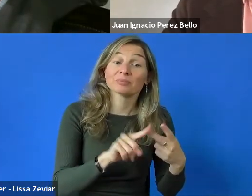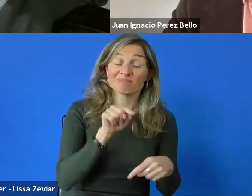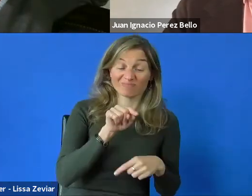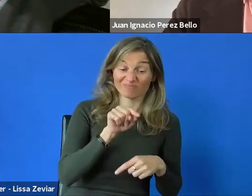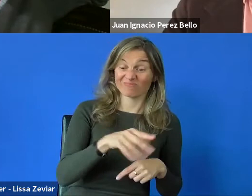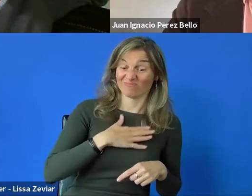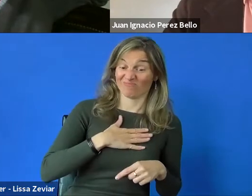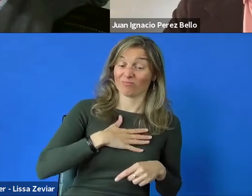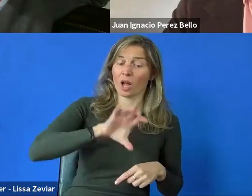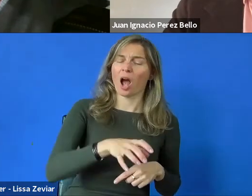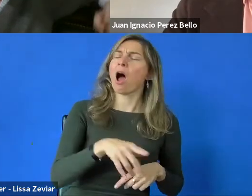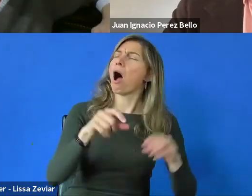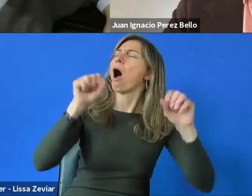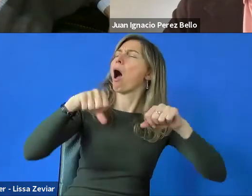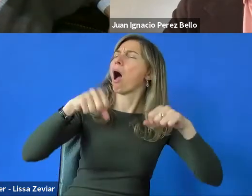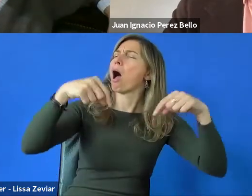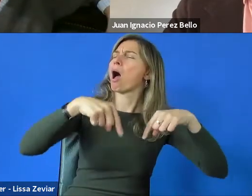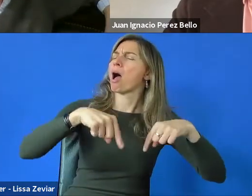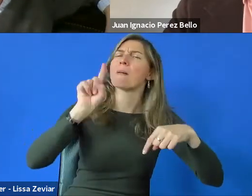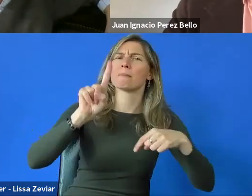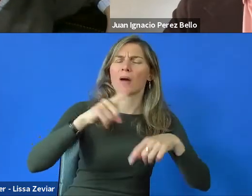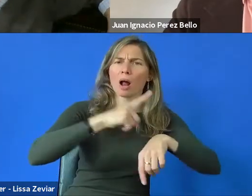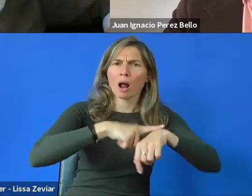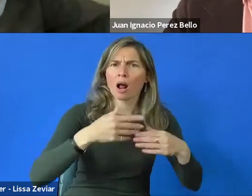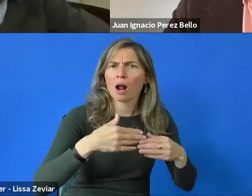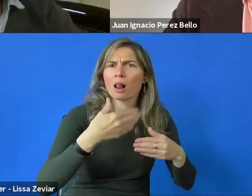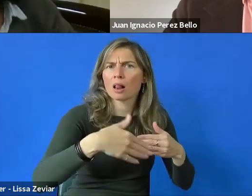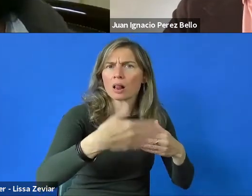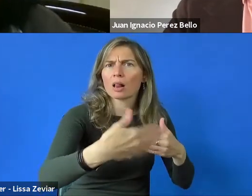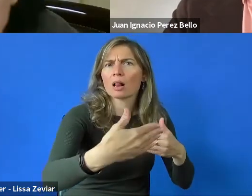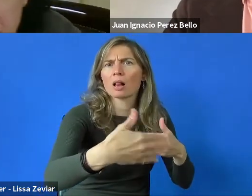and it would be unlikely to bring effective relief,